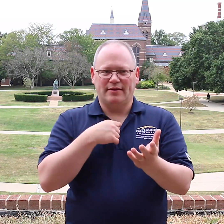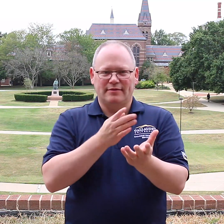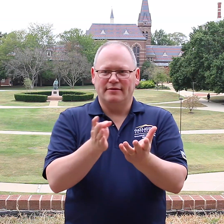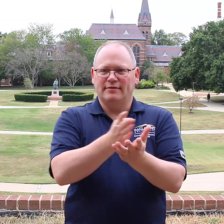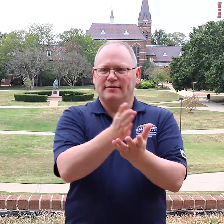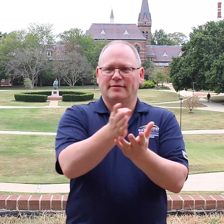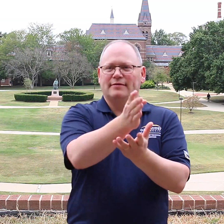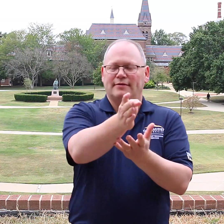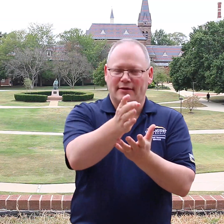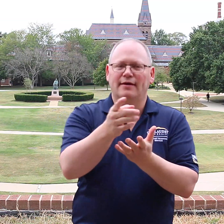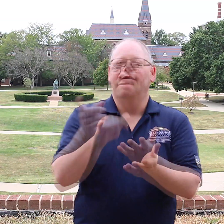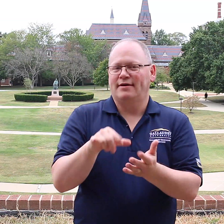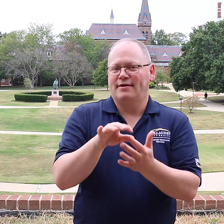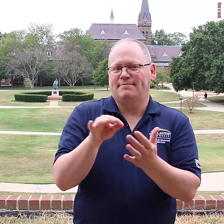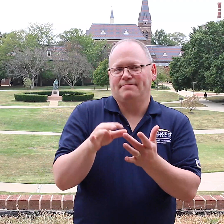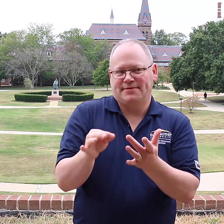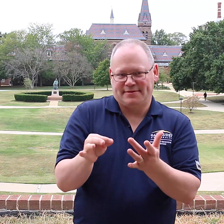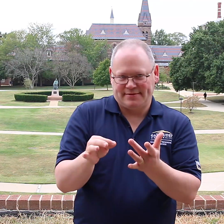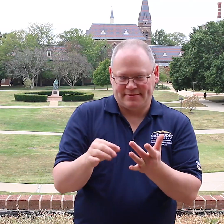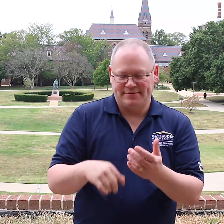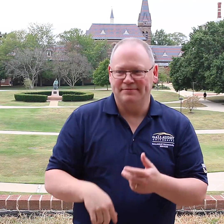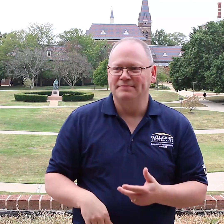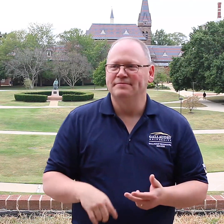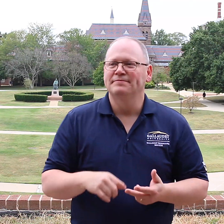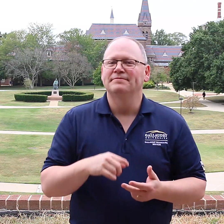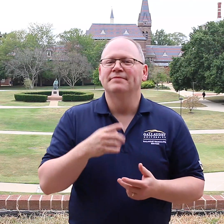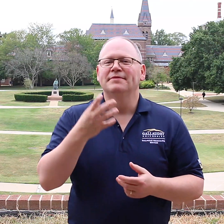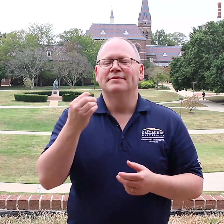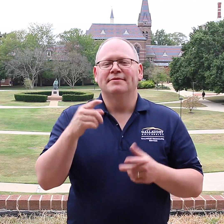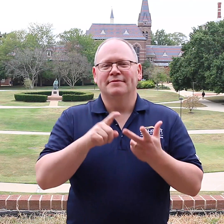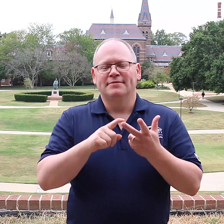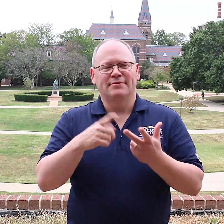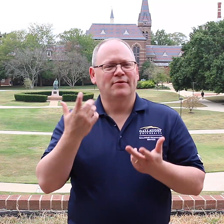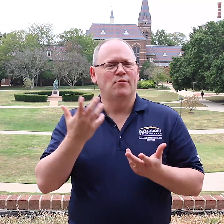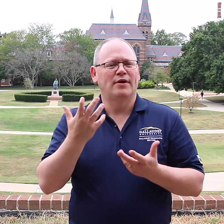it really wasn't clear as to where we were going and what options.